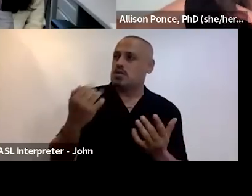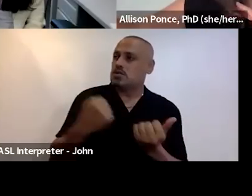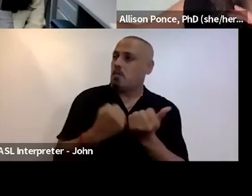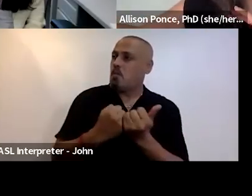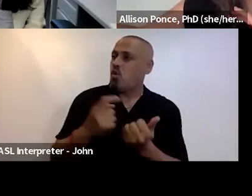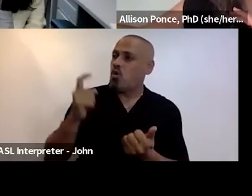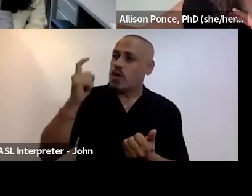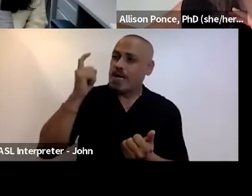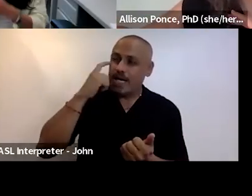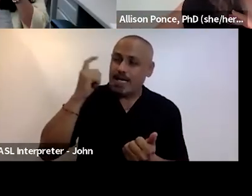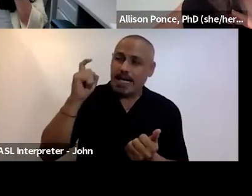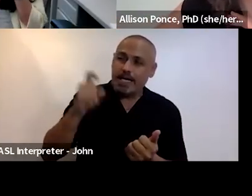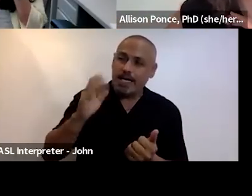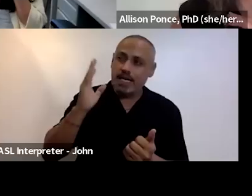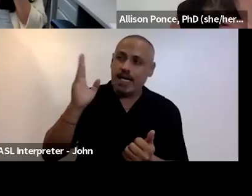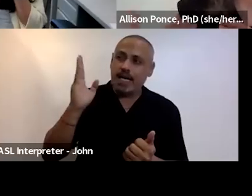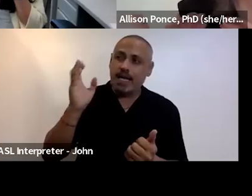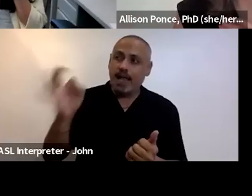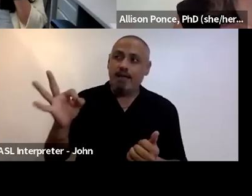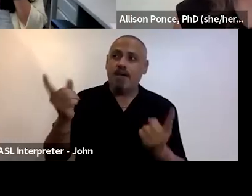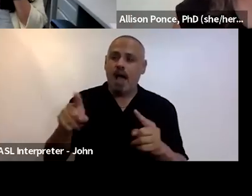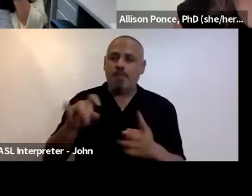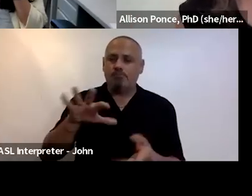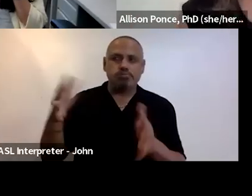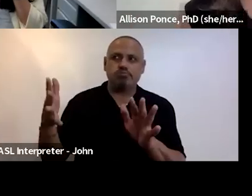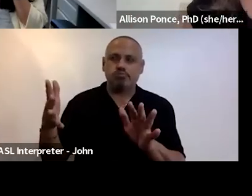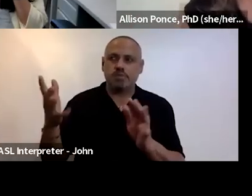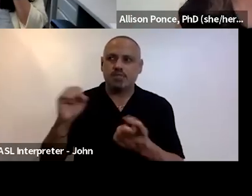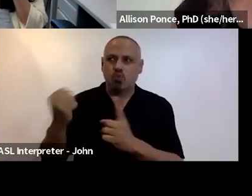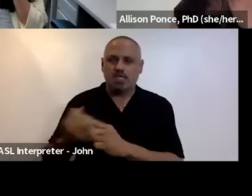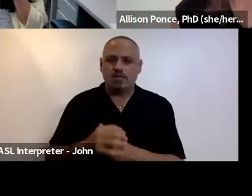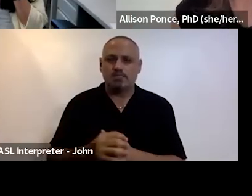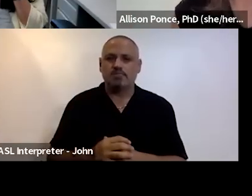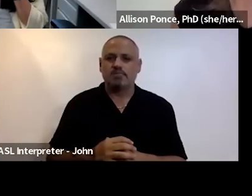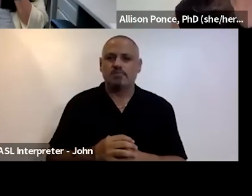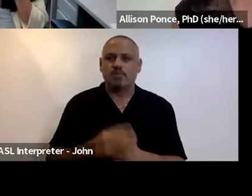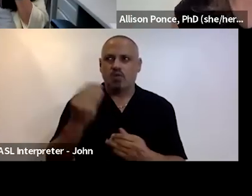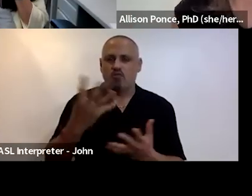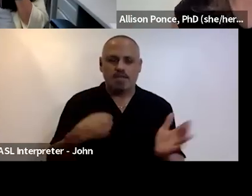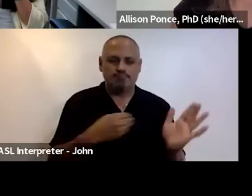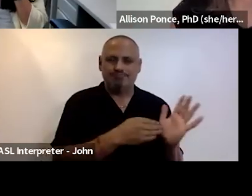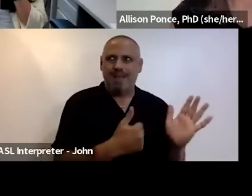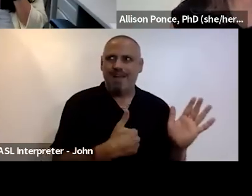if they have a distressing circumstance, so you have that information in your back pocket. Great. Thank you so much.